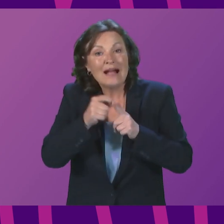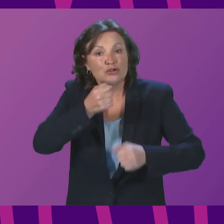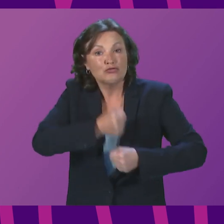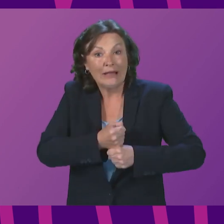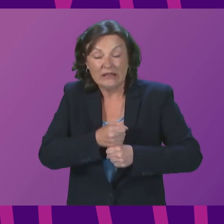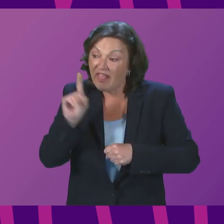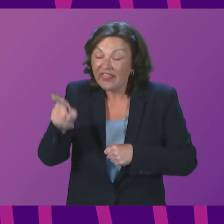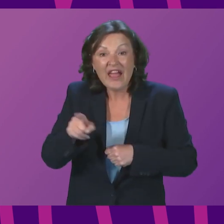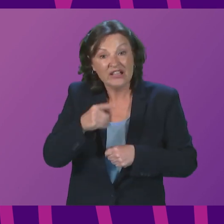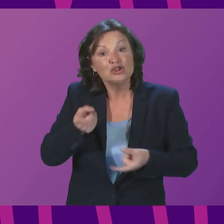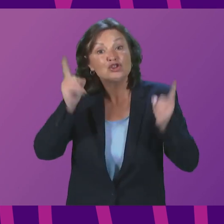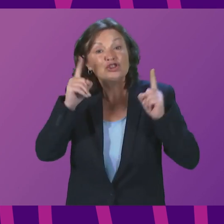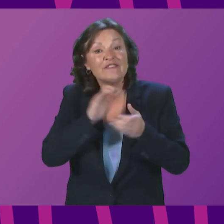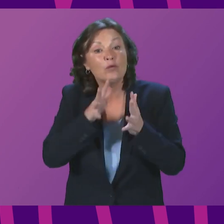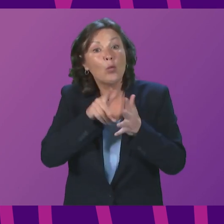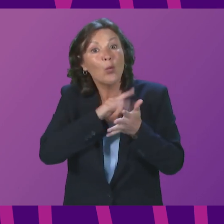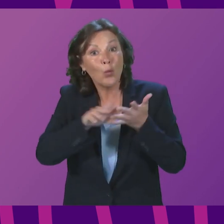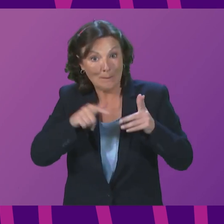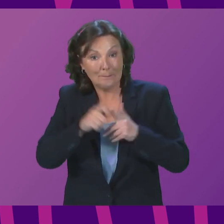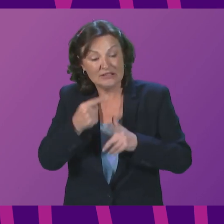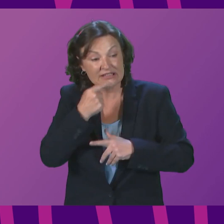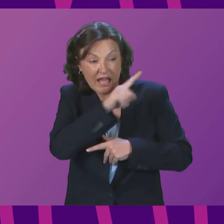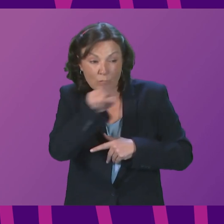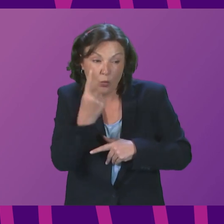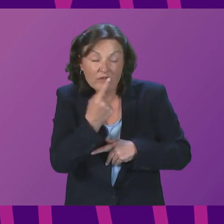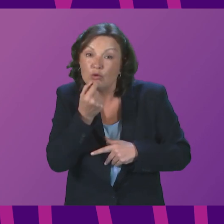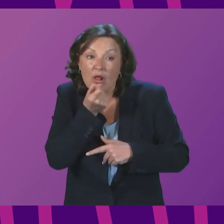There is support for the perpetrator and no support for the victim.